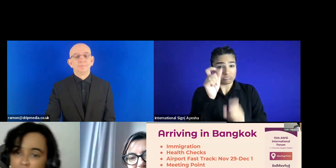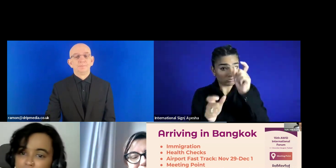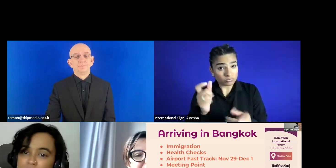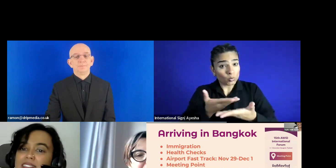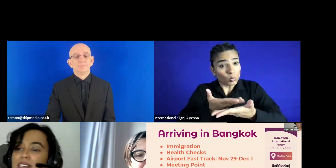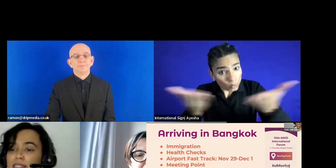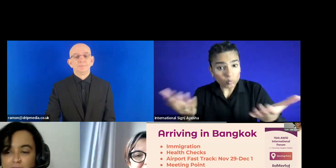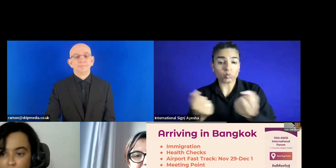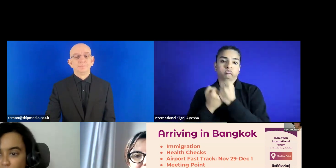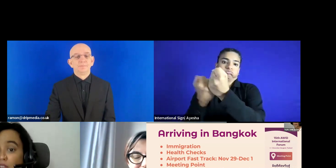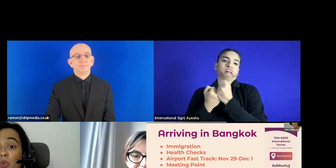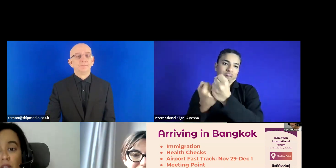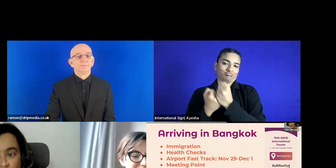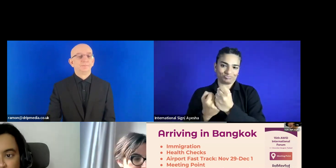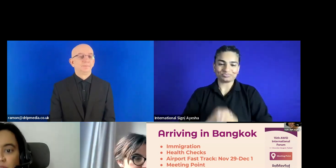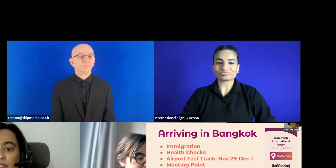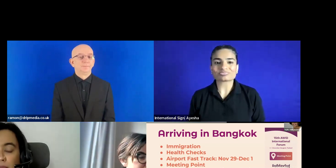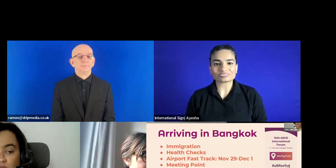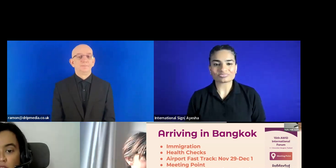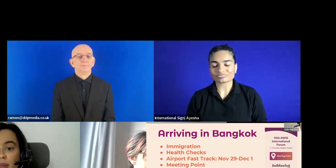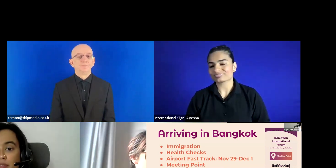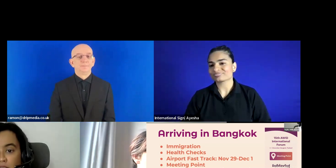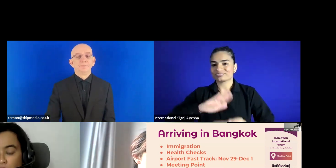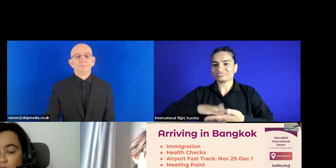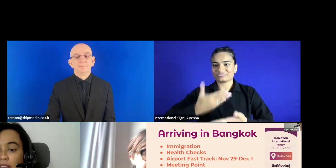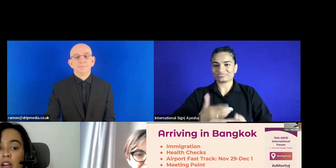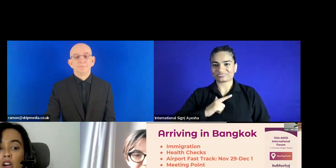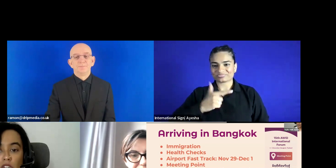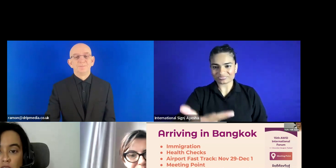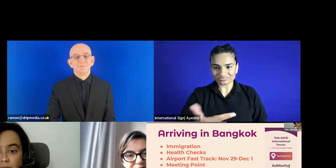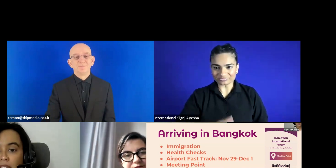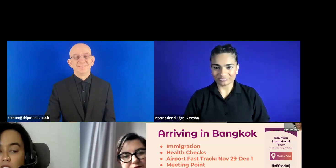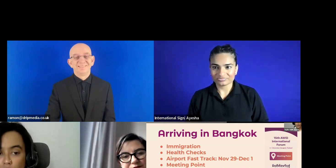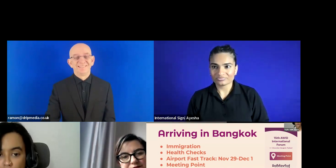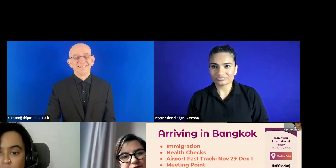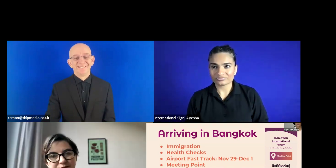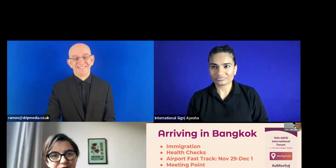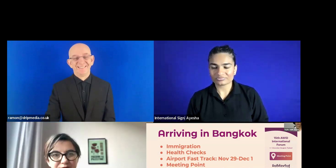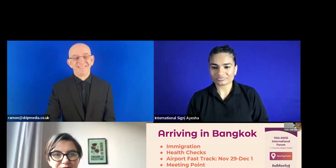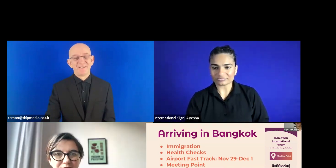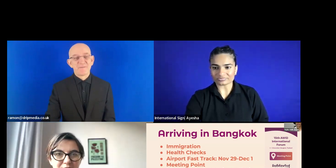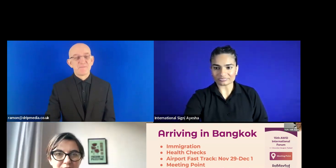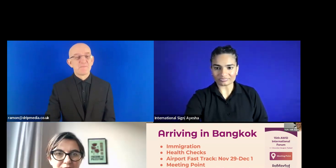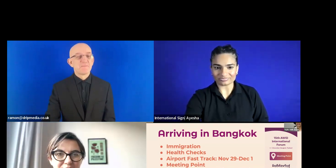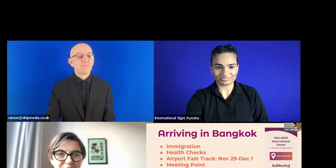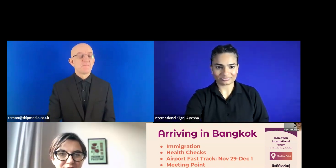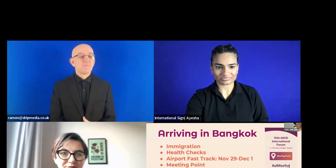Thank you for saying that. And there are a couple of people who are saying they've put their details in. That's great. You will receive information about Fast Track.